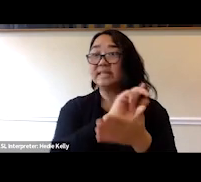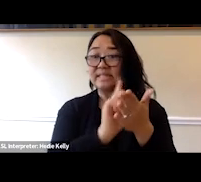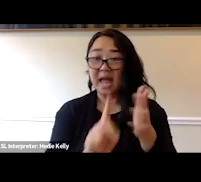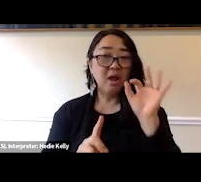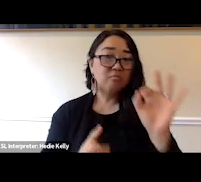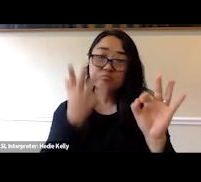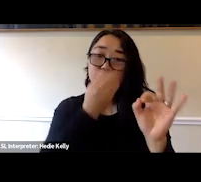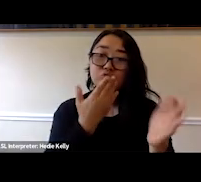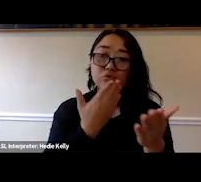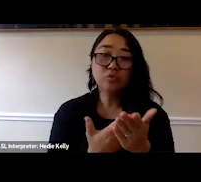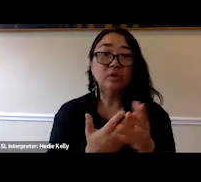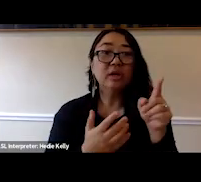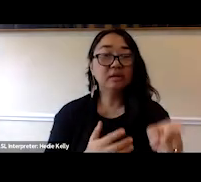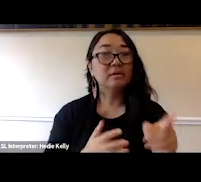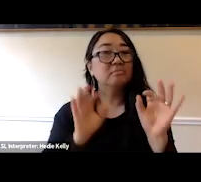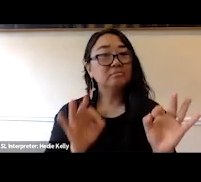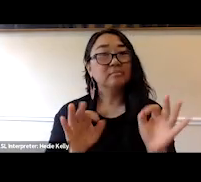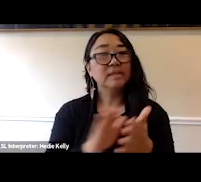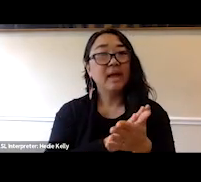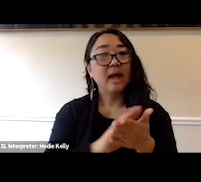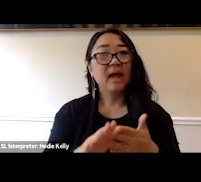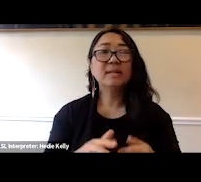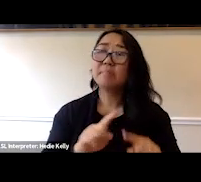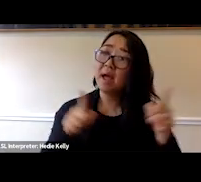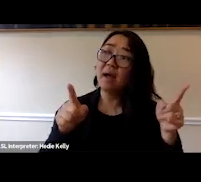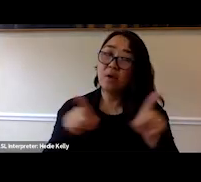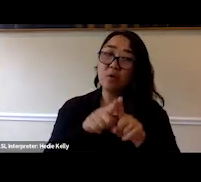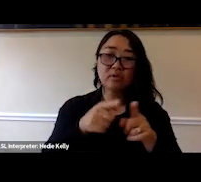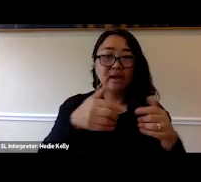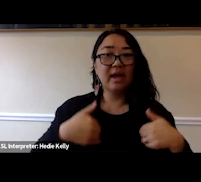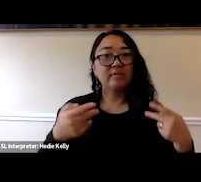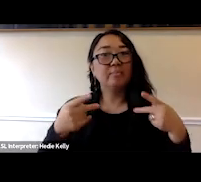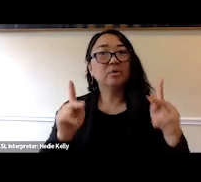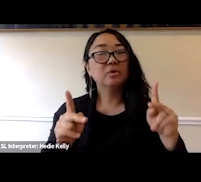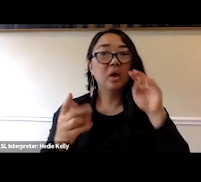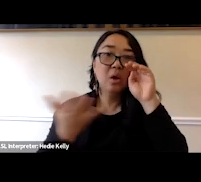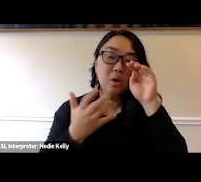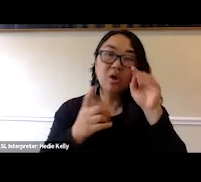They have the opportunity to make this a very accessible document.